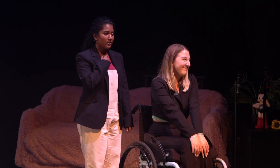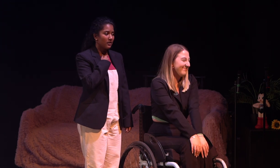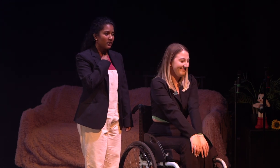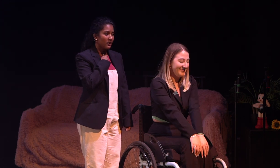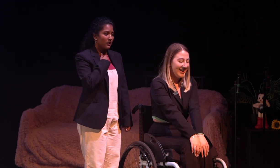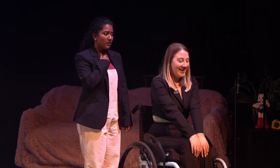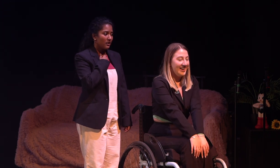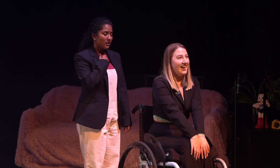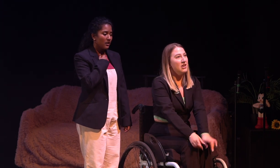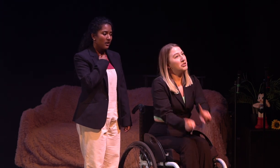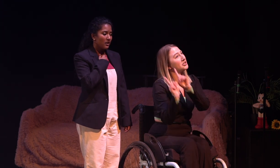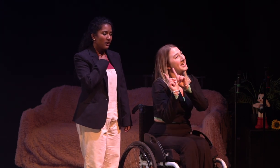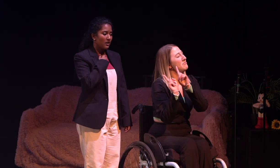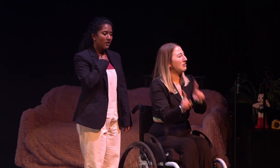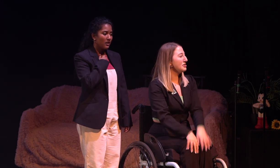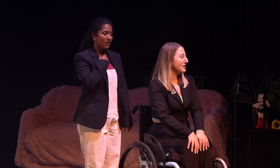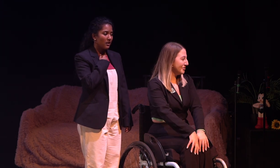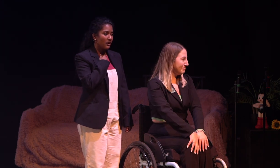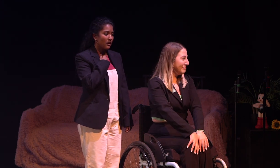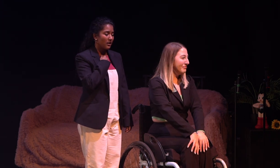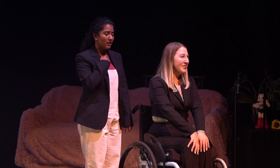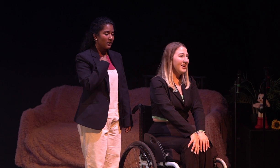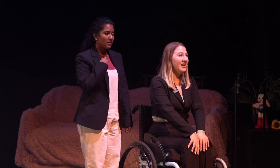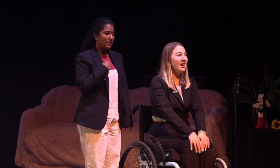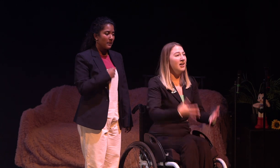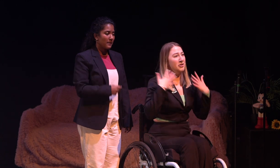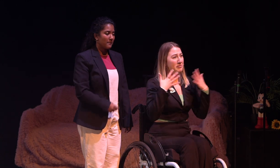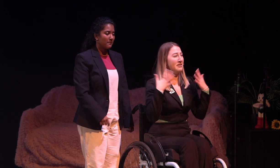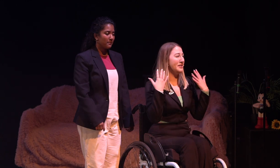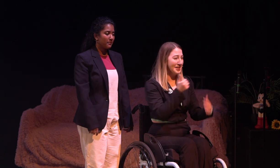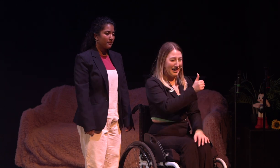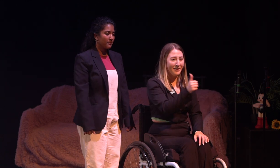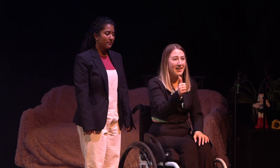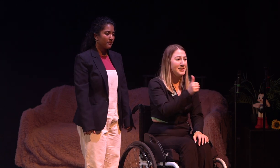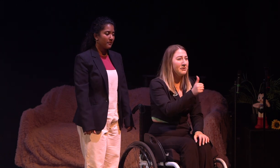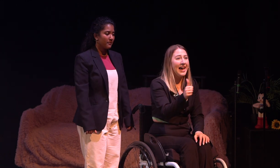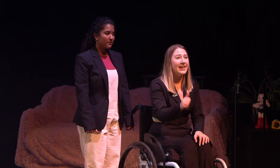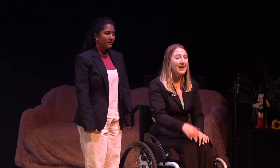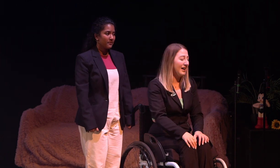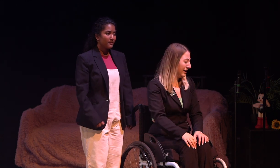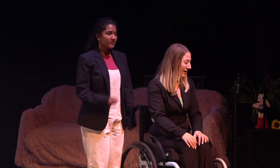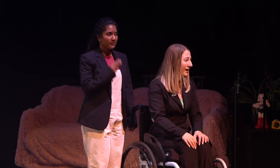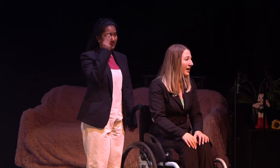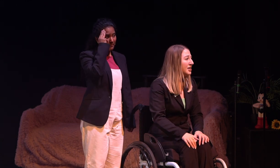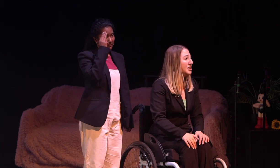I'm just going to nip out for a bit of fresh air if that's ok.